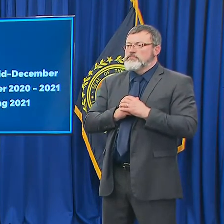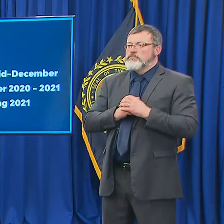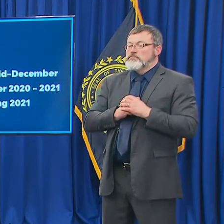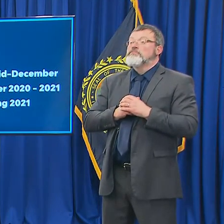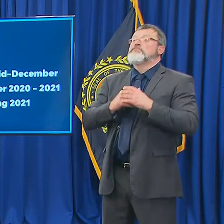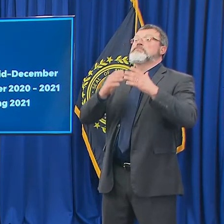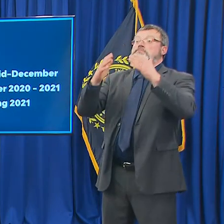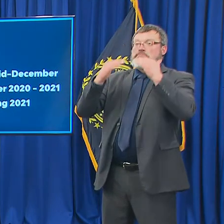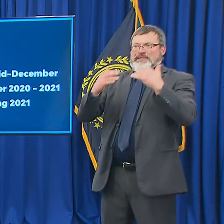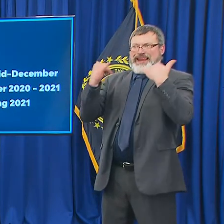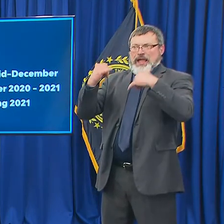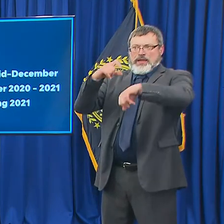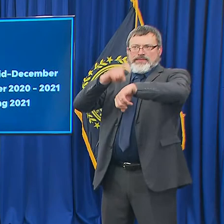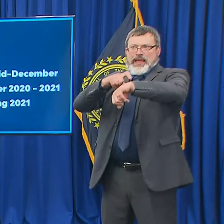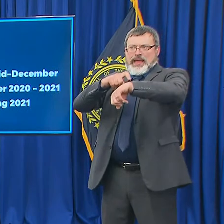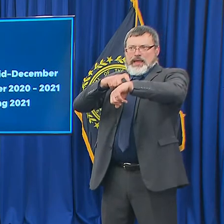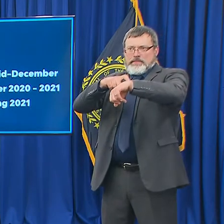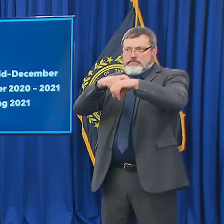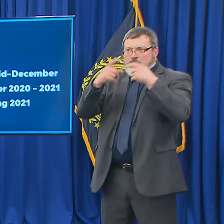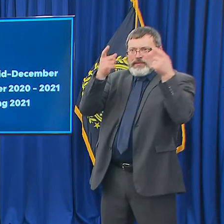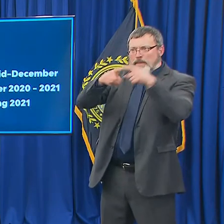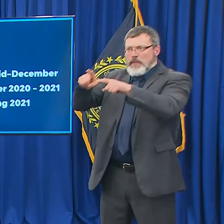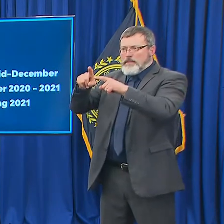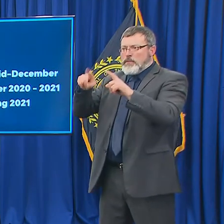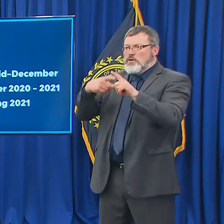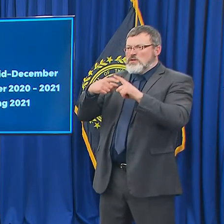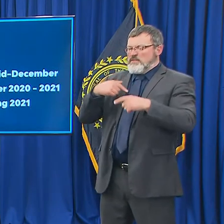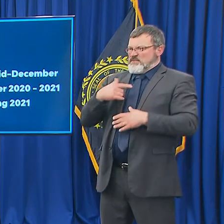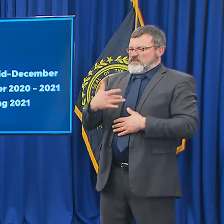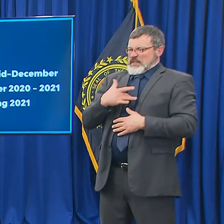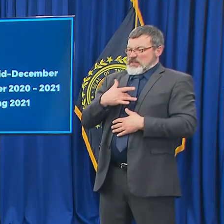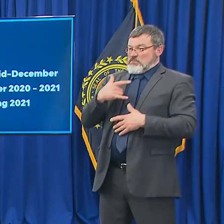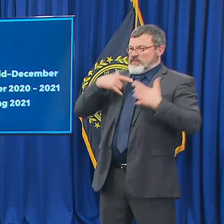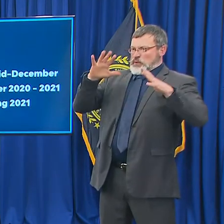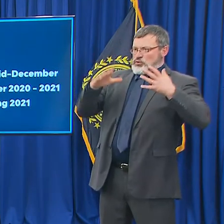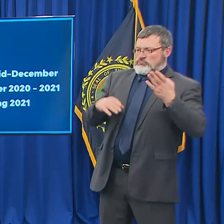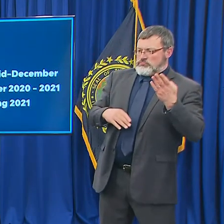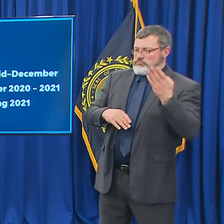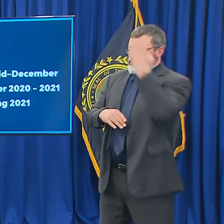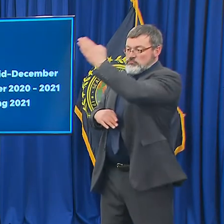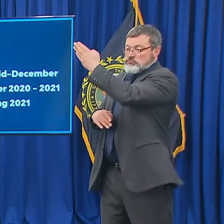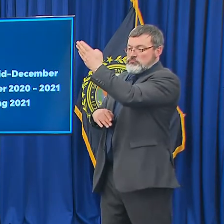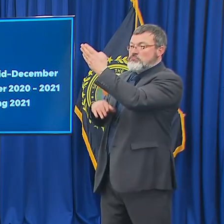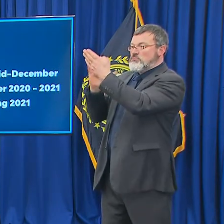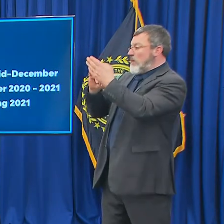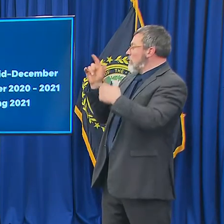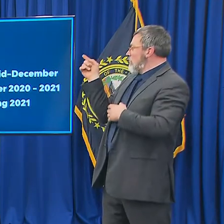of a general timeline that is, of course subject to change we are expecting to have vaccine in mid-December